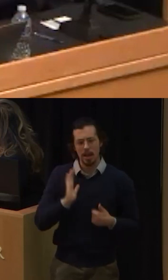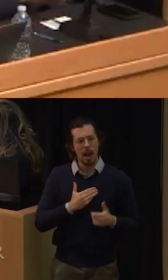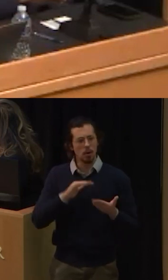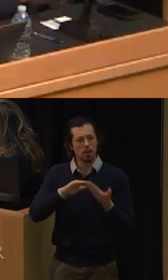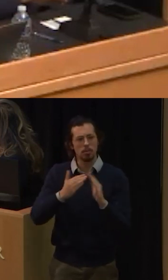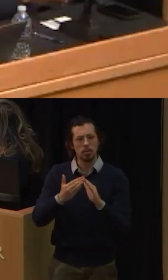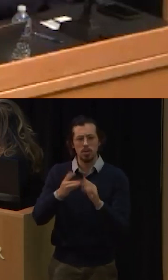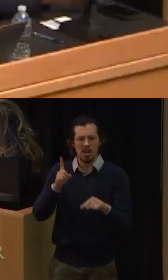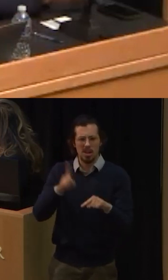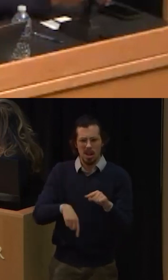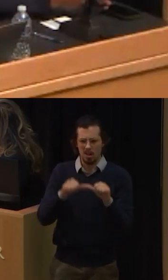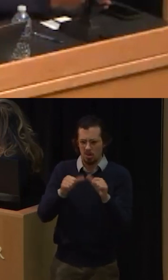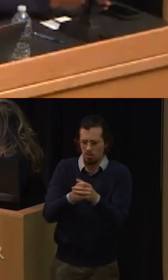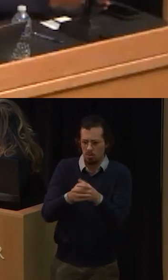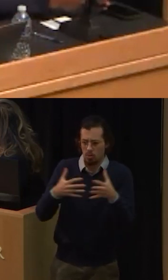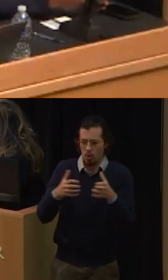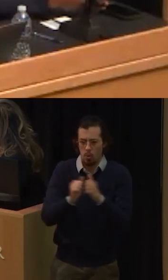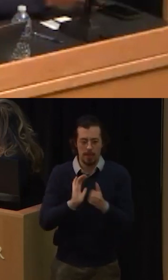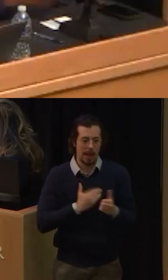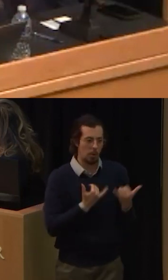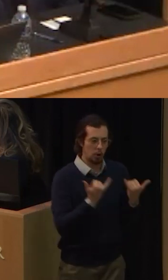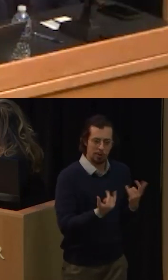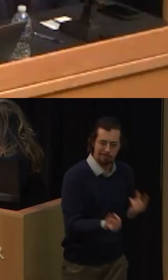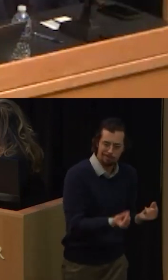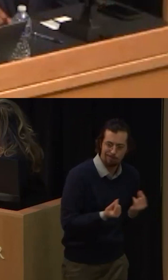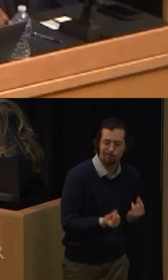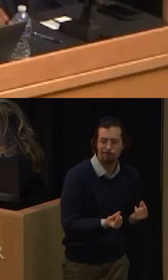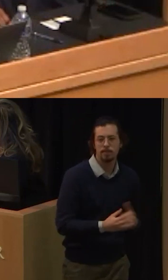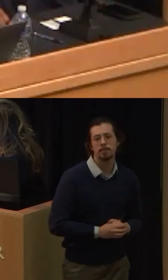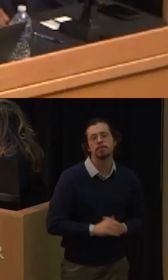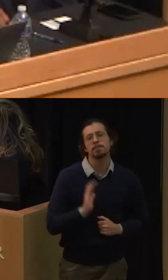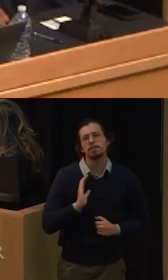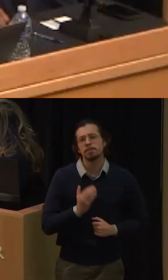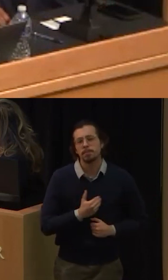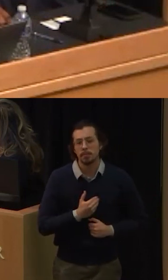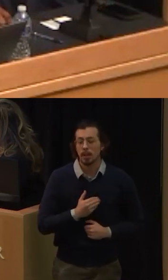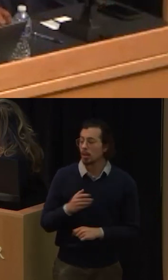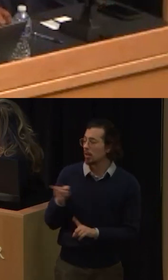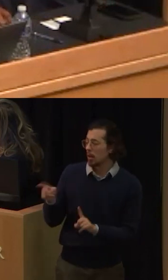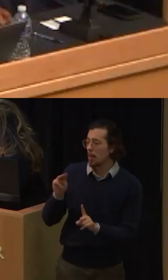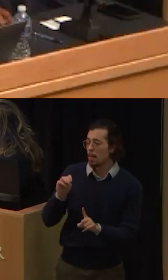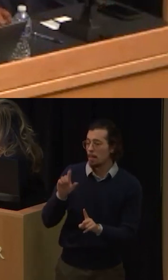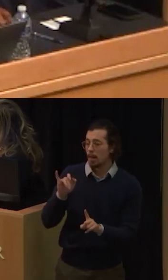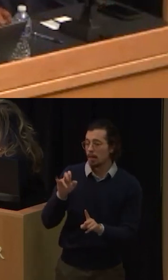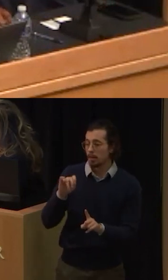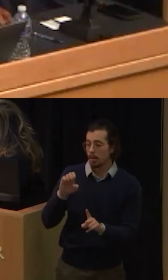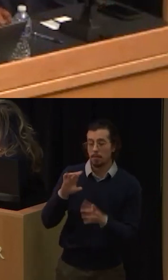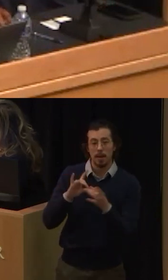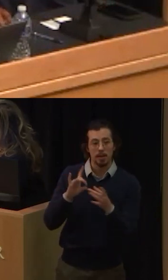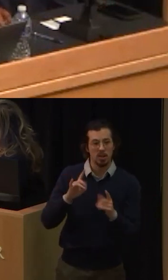with the practices that we have engaged in. When the references that Melanie made to not being seen, you know who wasn't seeing people?